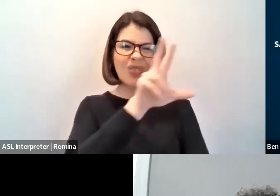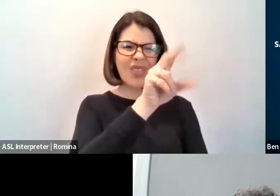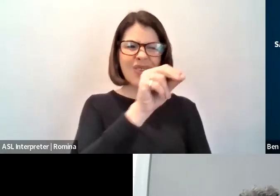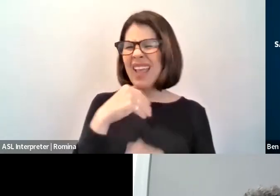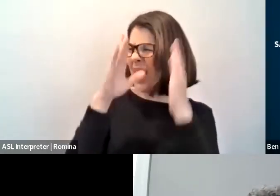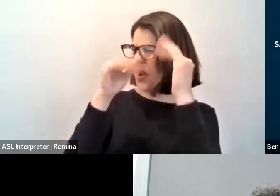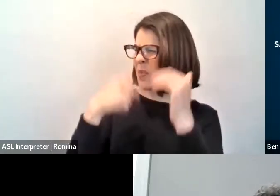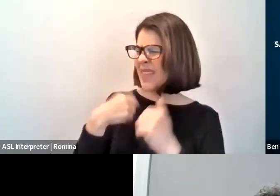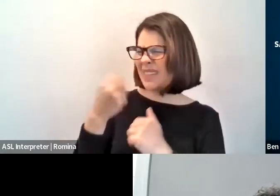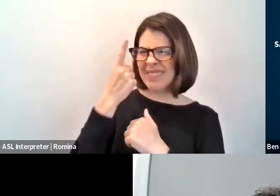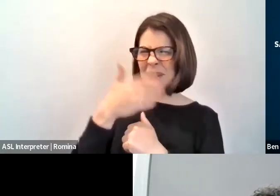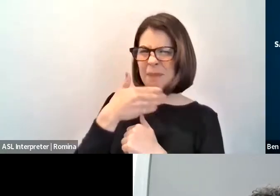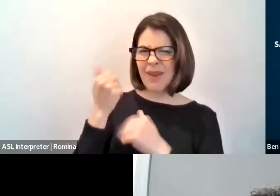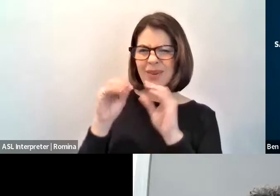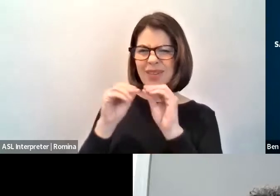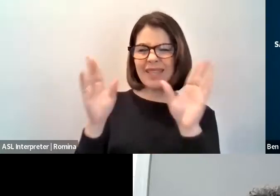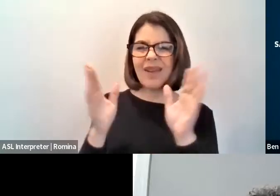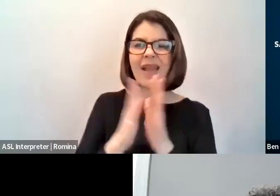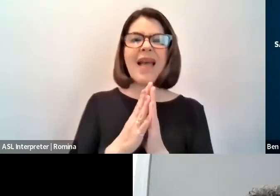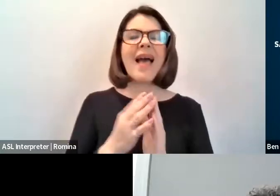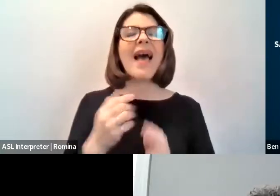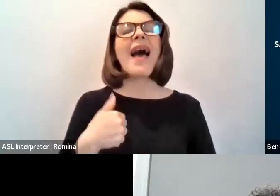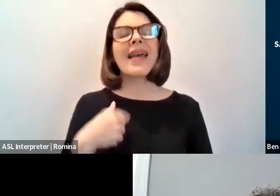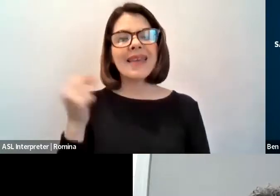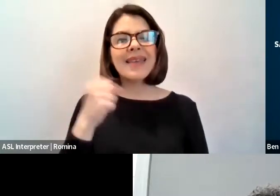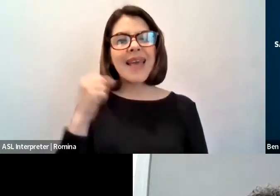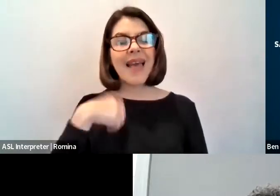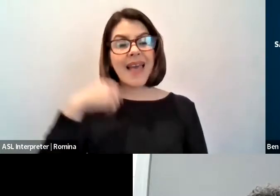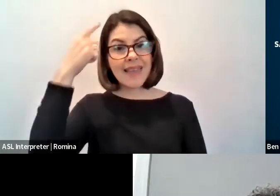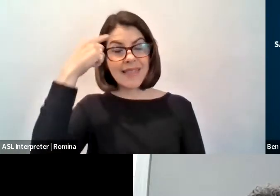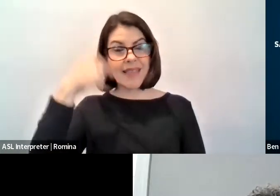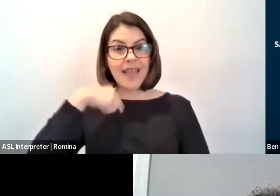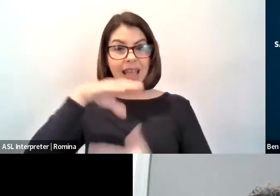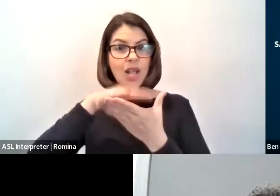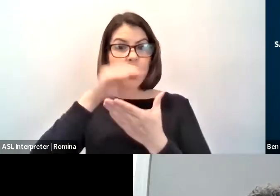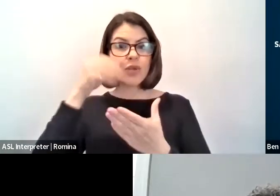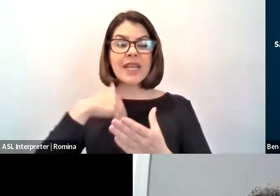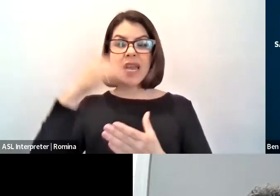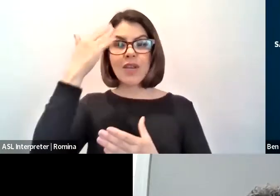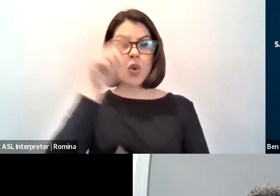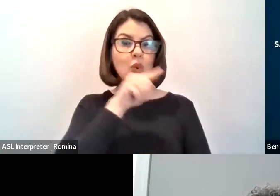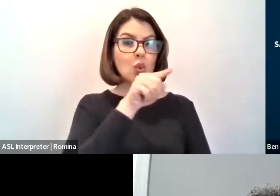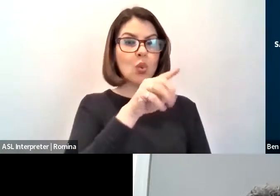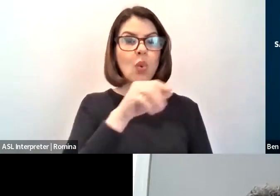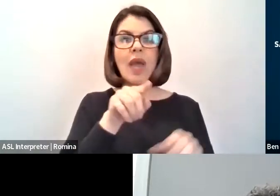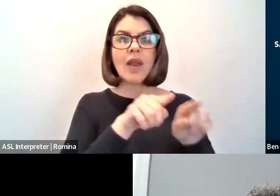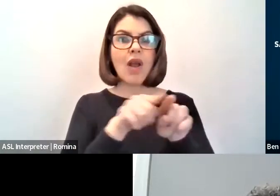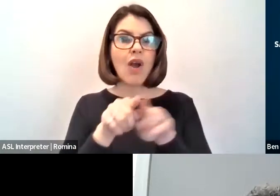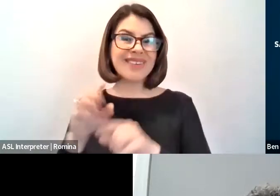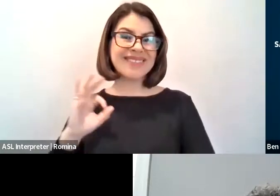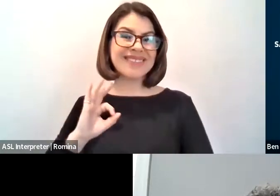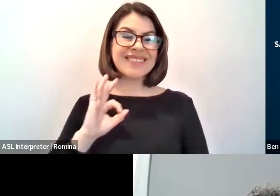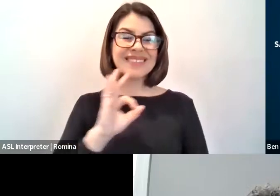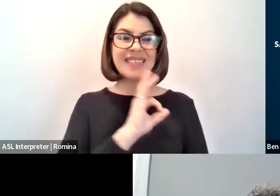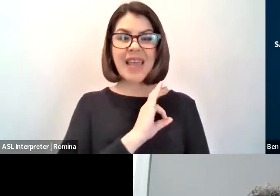Yeah. No, I think, you know, my takeaway from all this, and I know that you and staff and our members